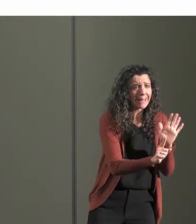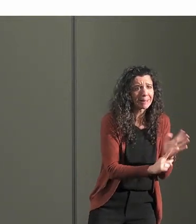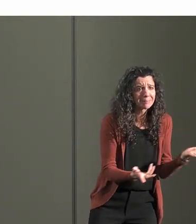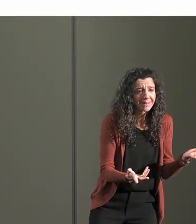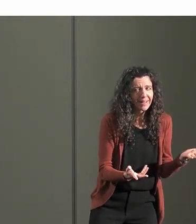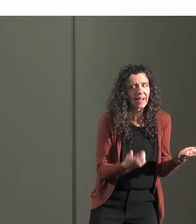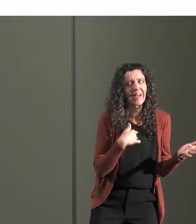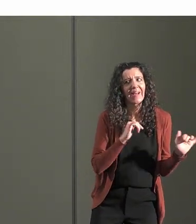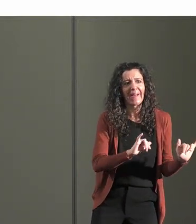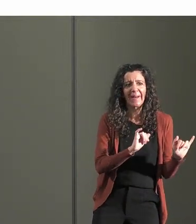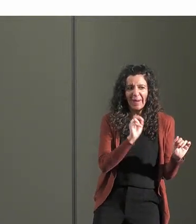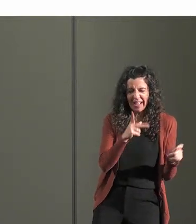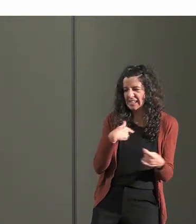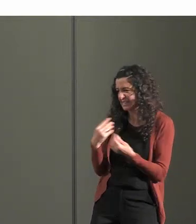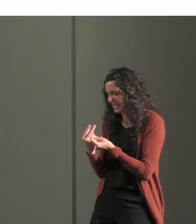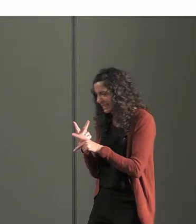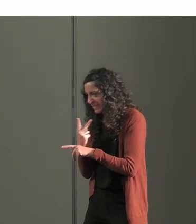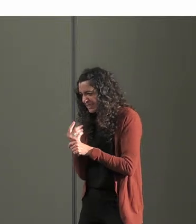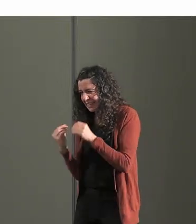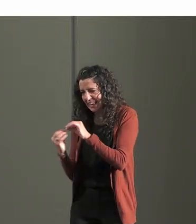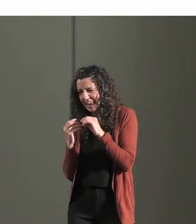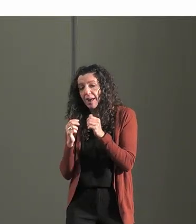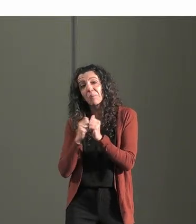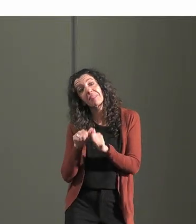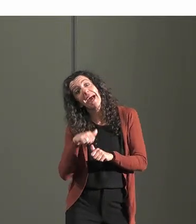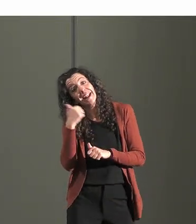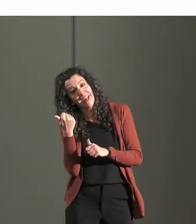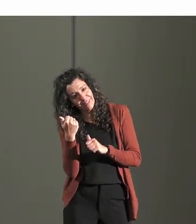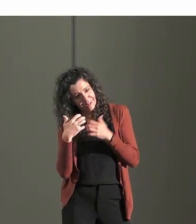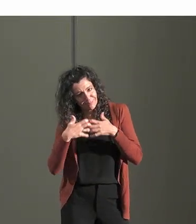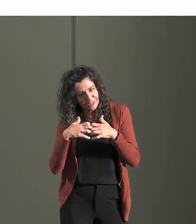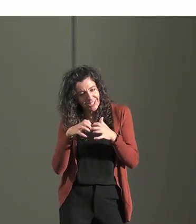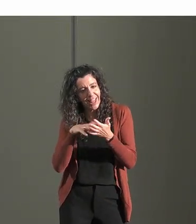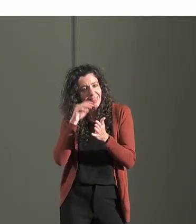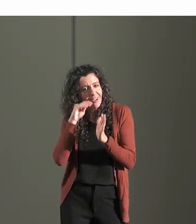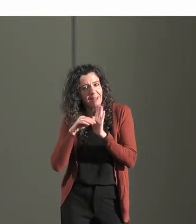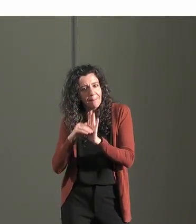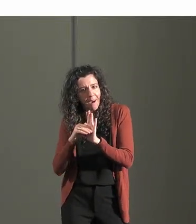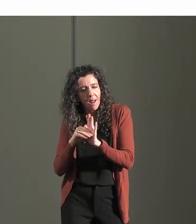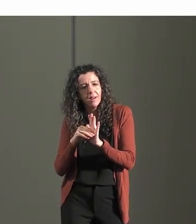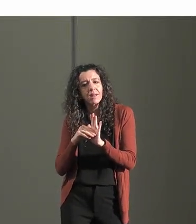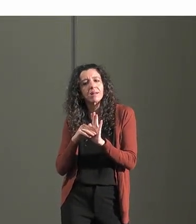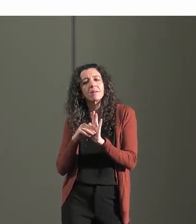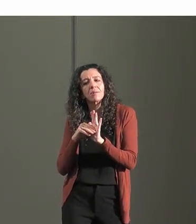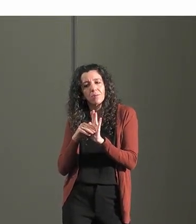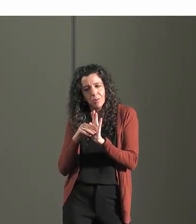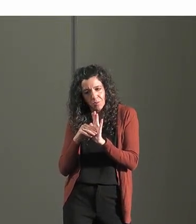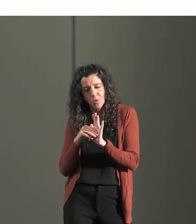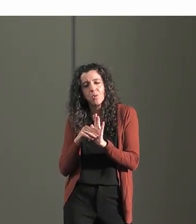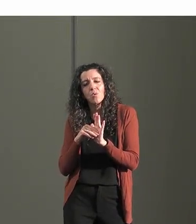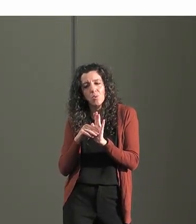appliance is it? . So we took the feedback back and created an machine learning